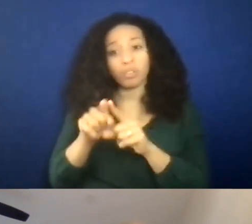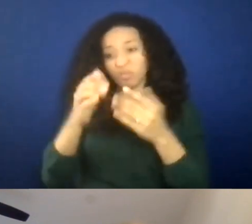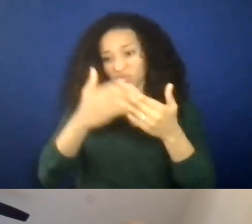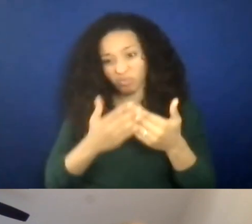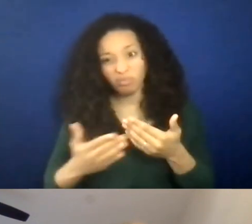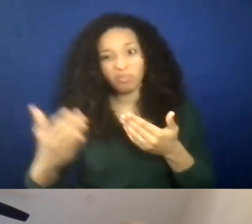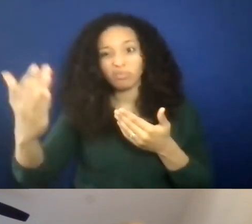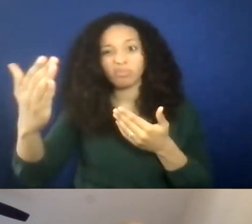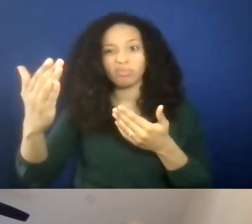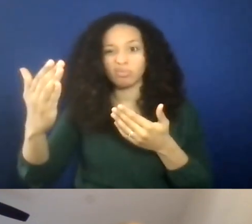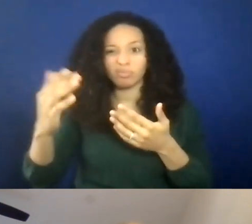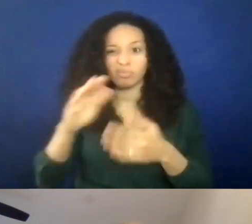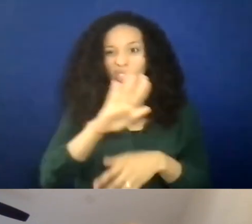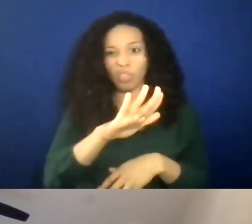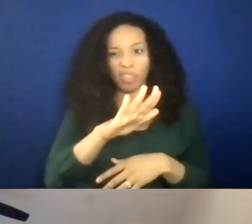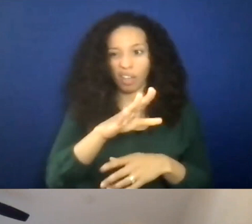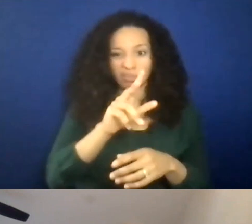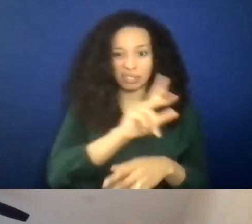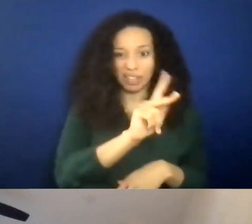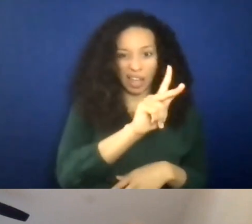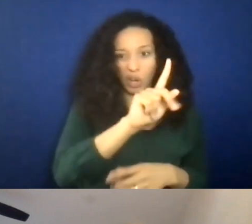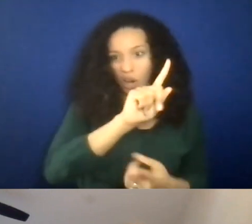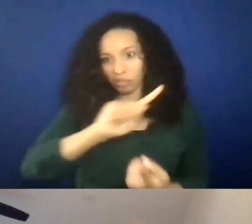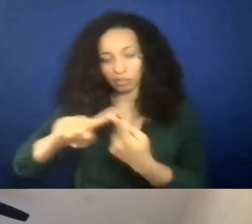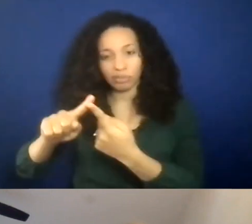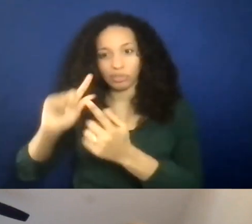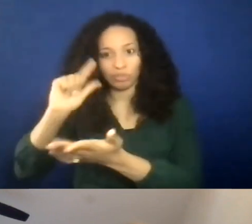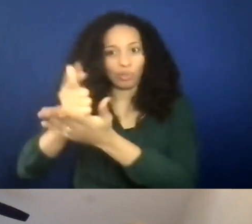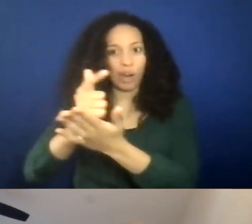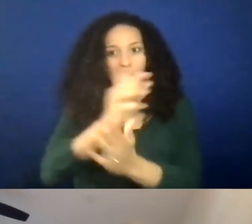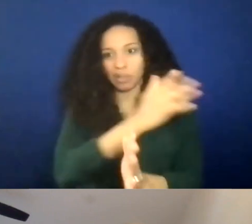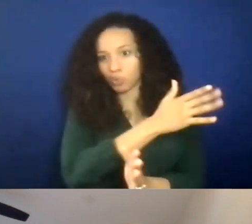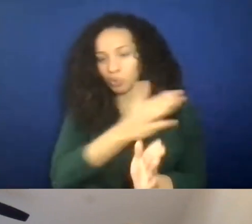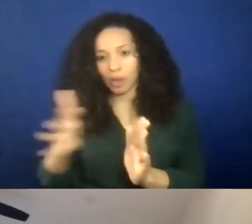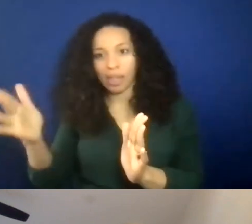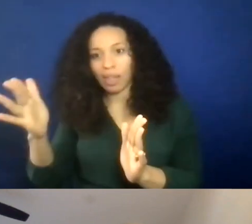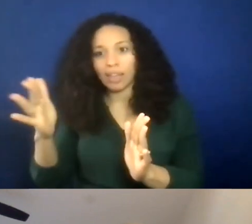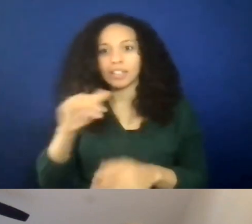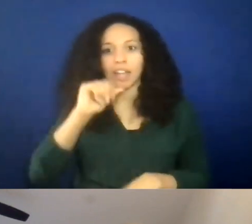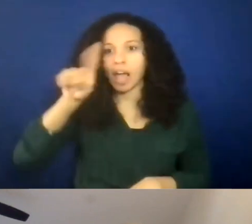education. It doesn't have to be just at the early intervention into the school-age transition phase.